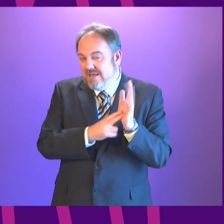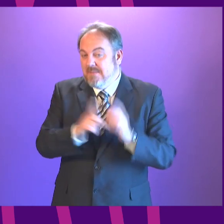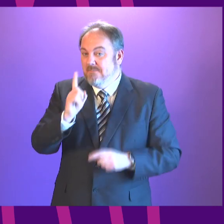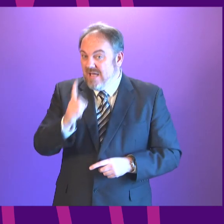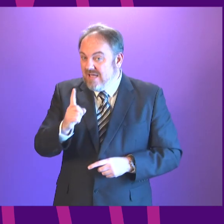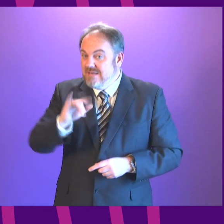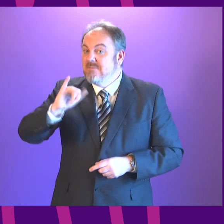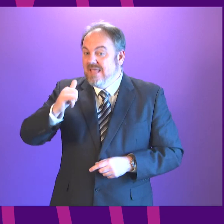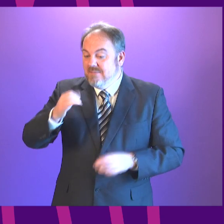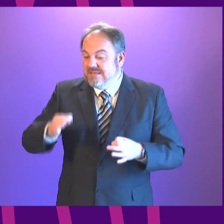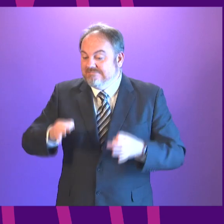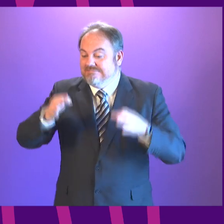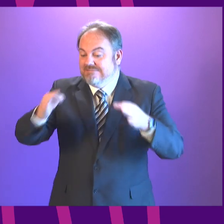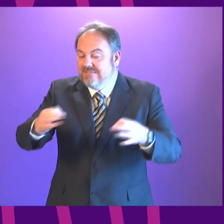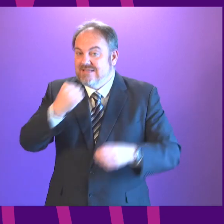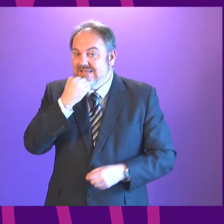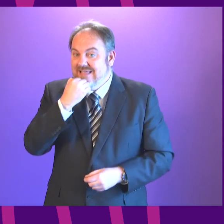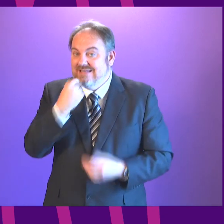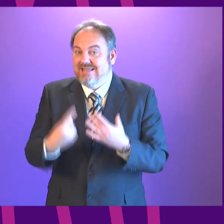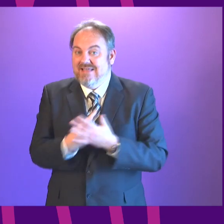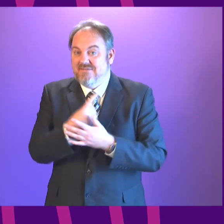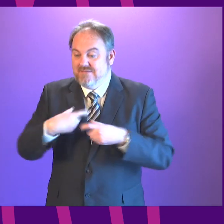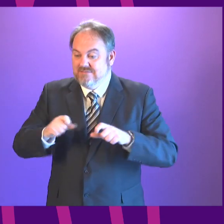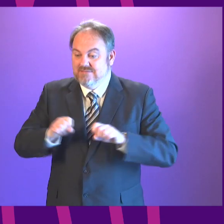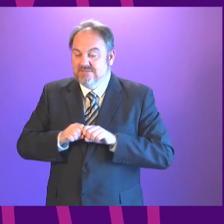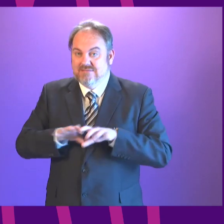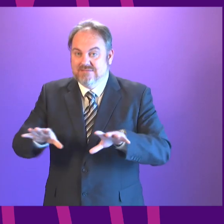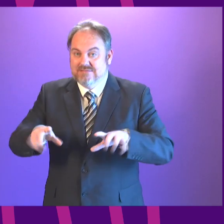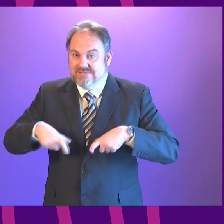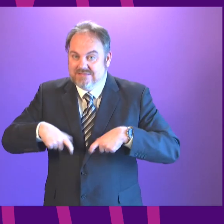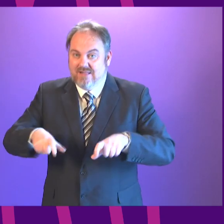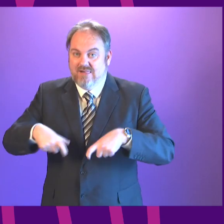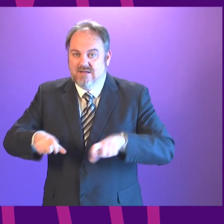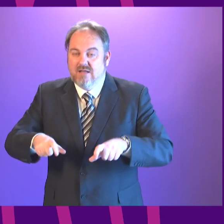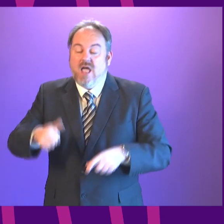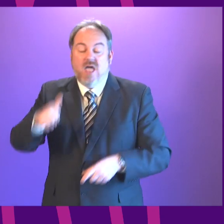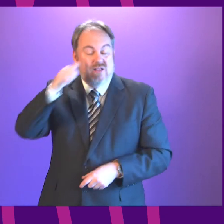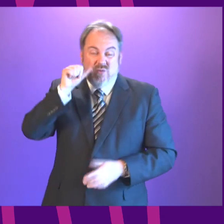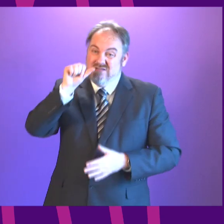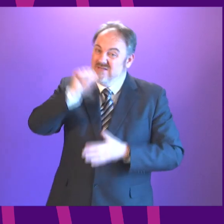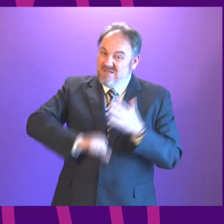I know that all the measures are harsh and are very difficult for people and businesses.